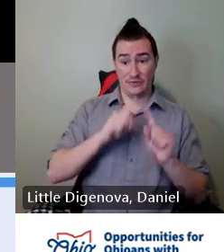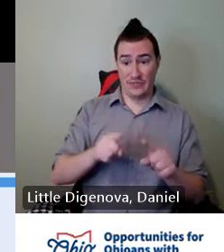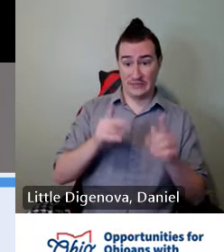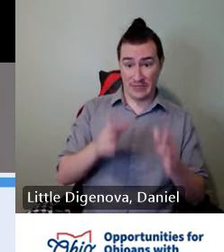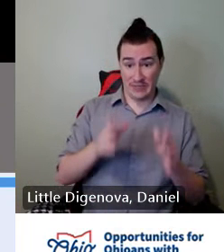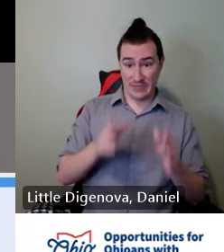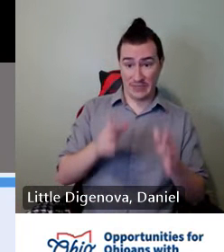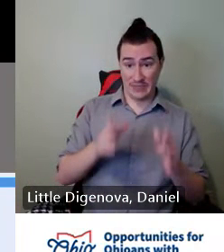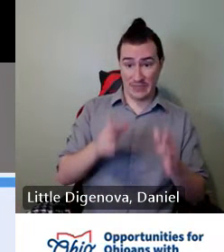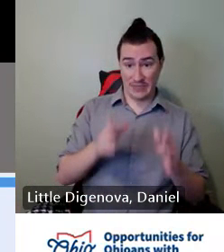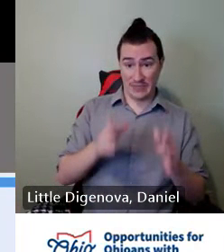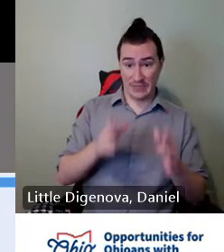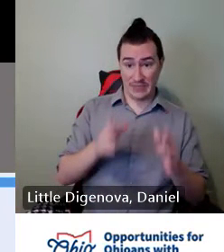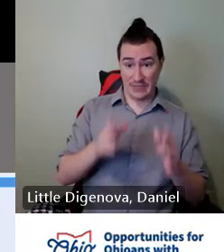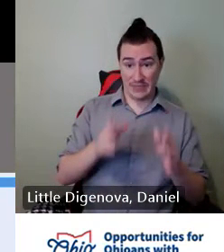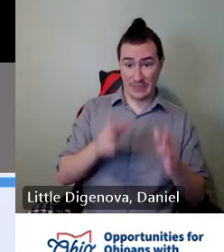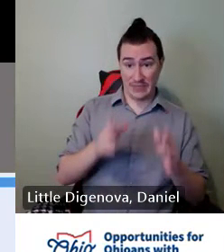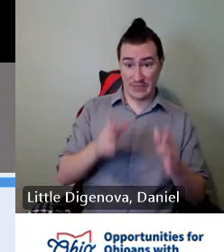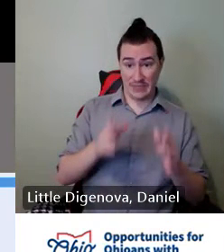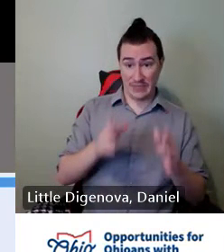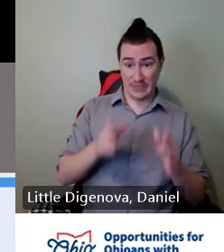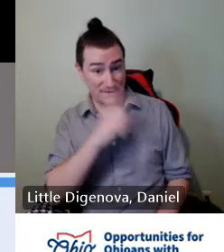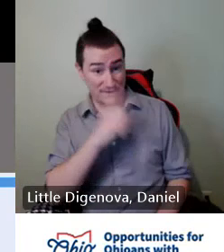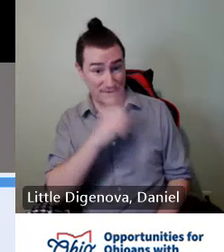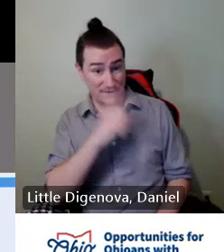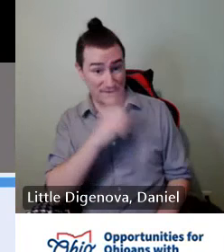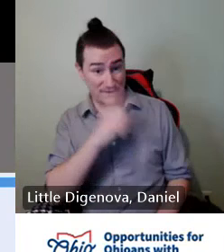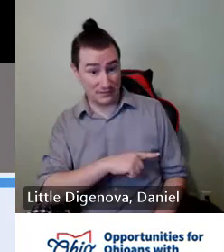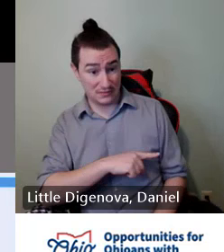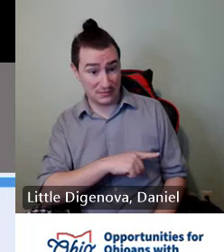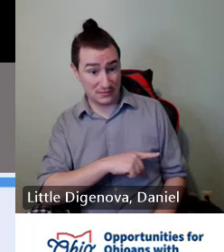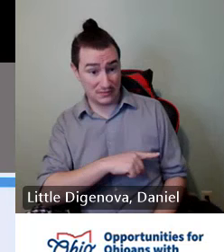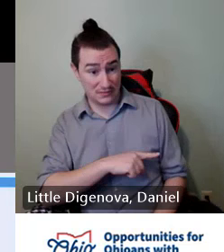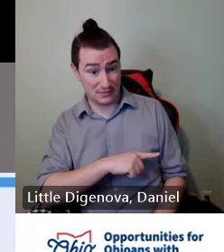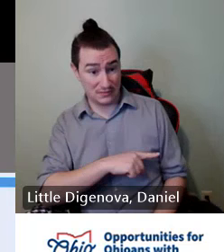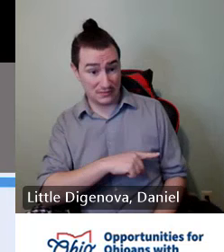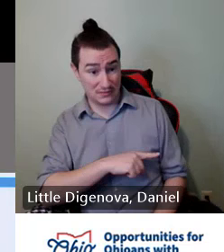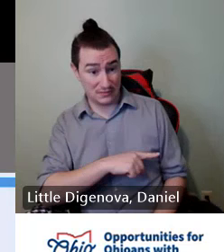What is the correct answer, Julie? Julie: The correct answer for this question is “False.”